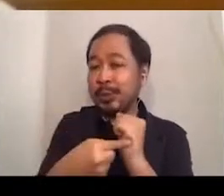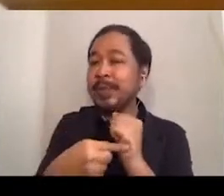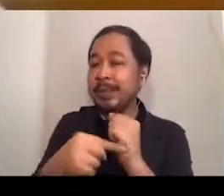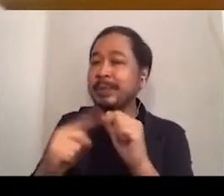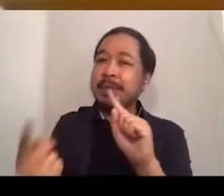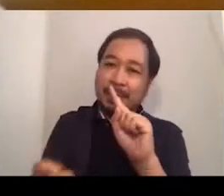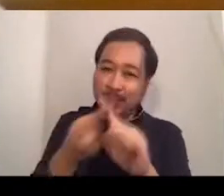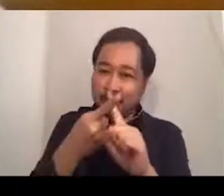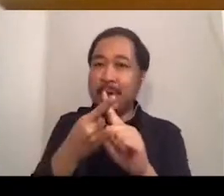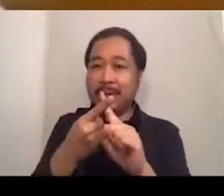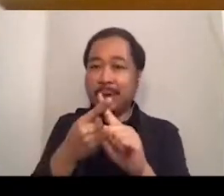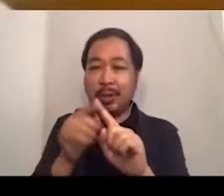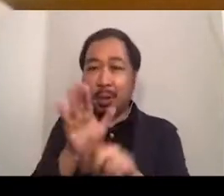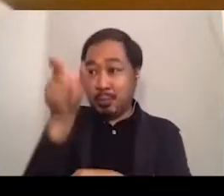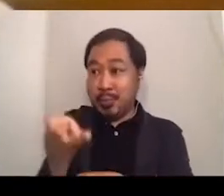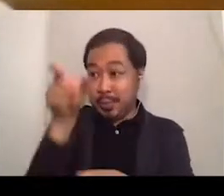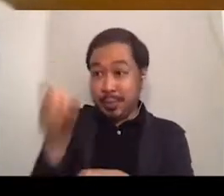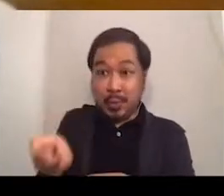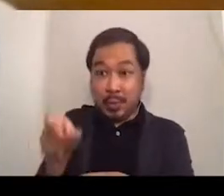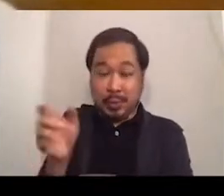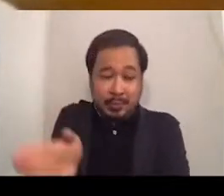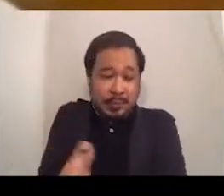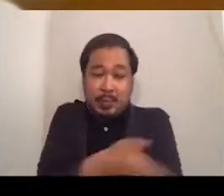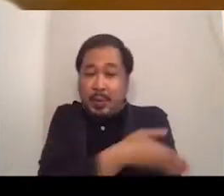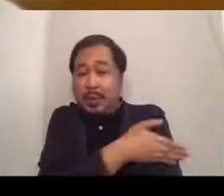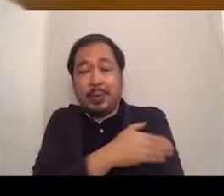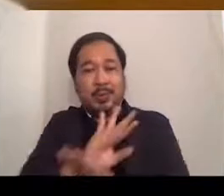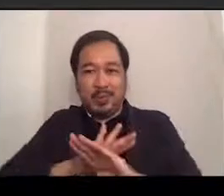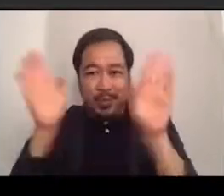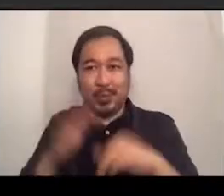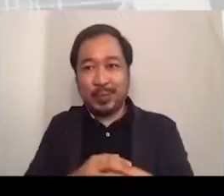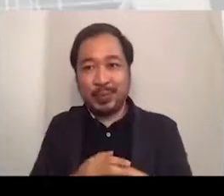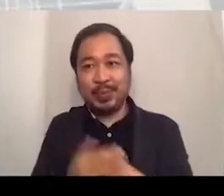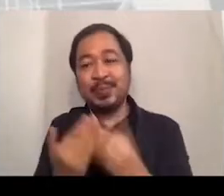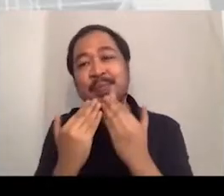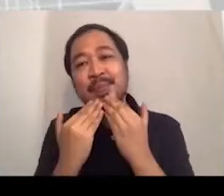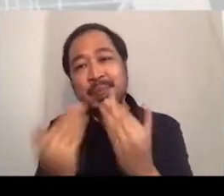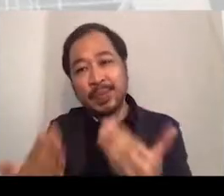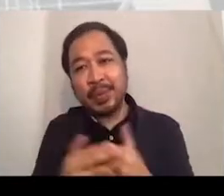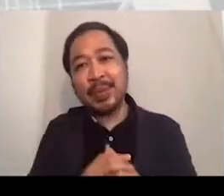Thank you very much. It has been a pleasure.